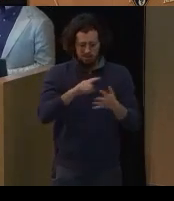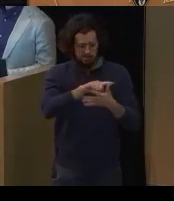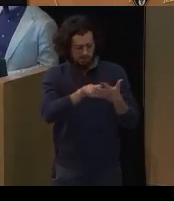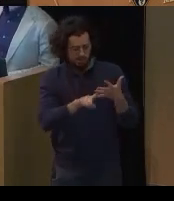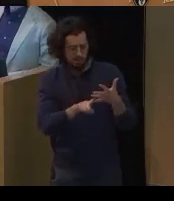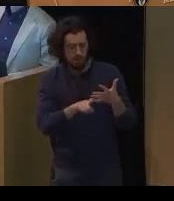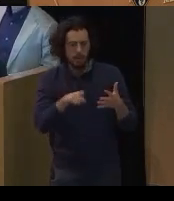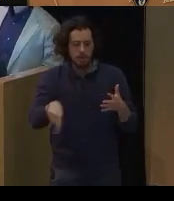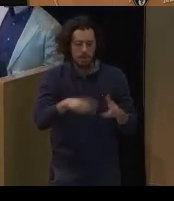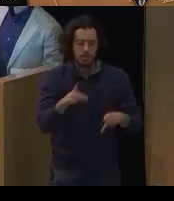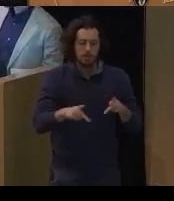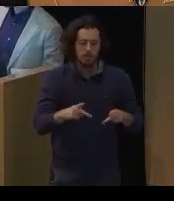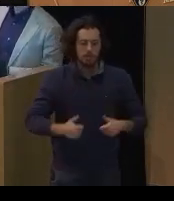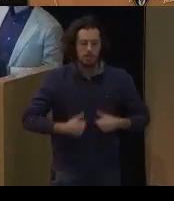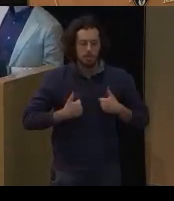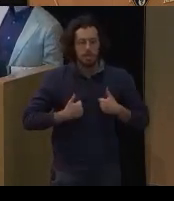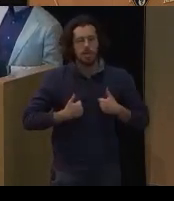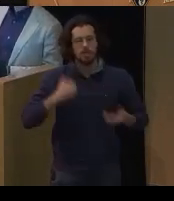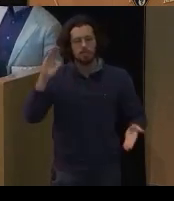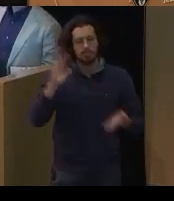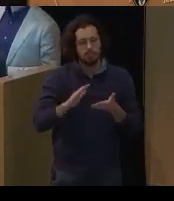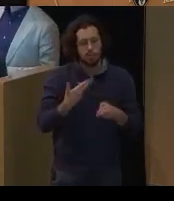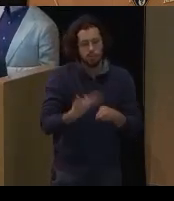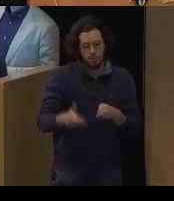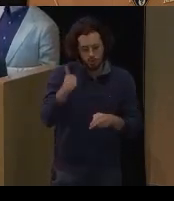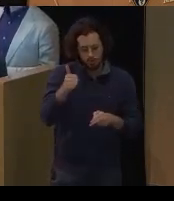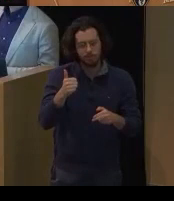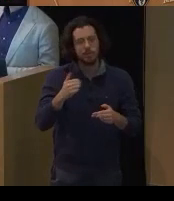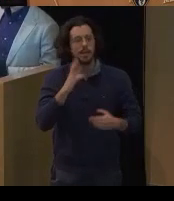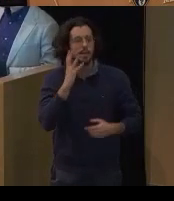lives that are characterized by substantial periods of disability and reduce quality of